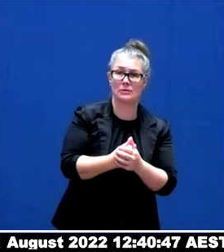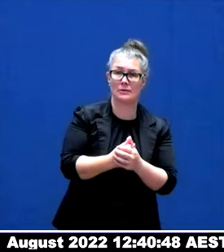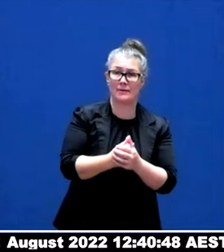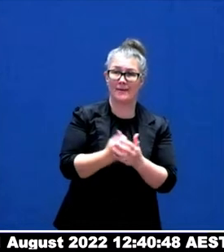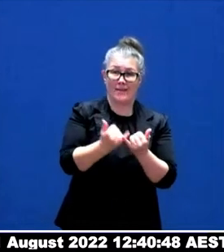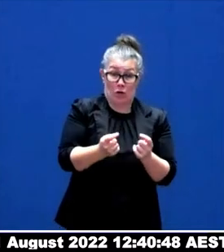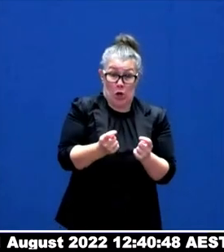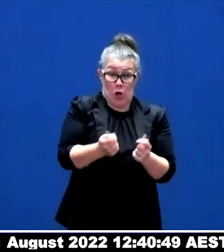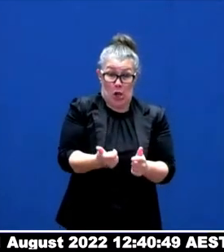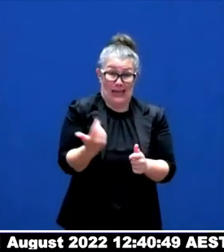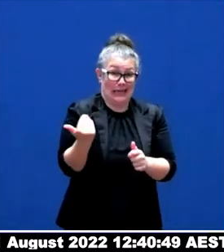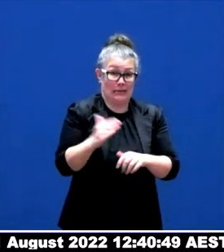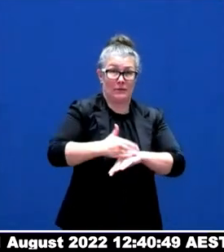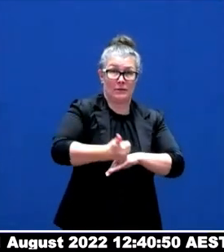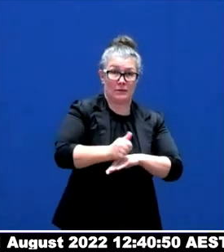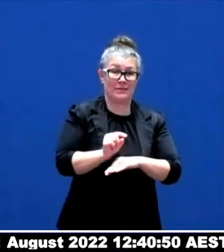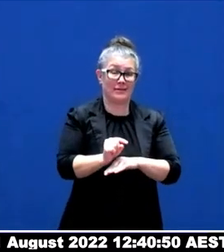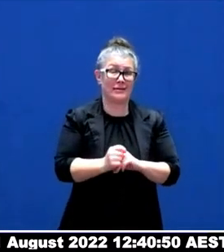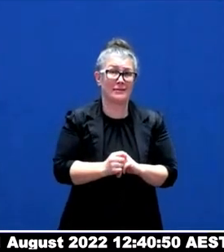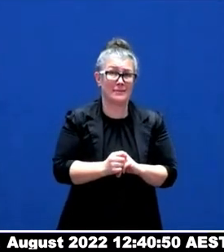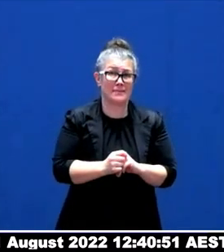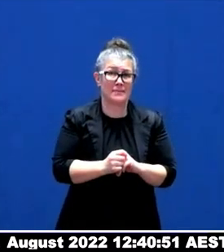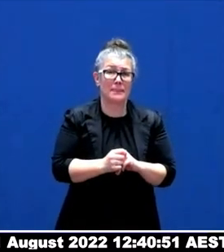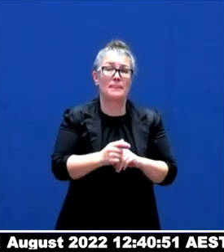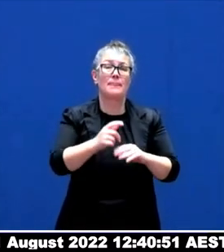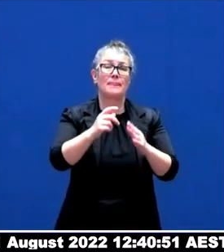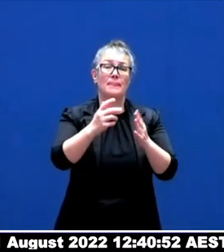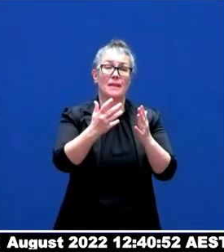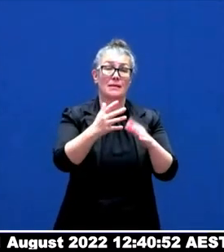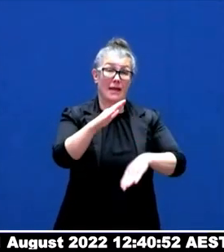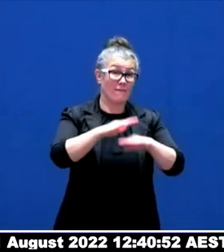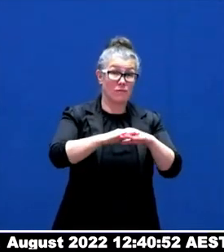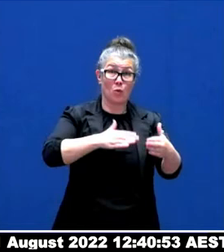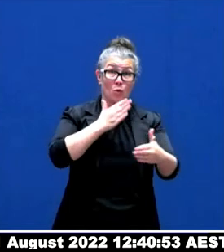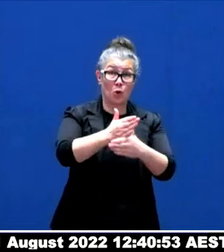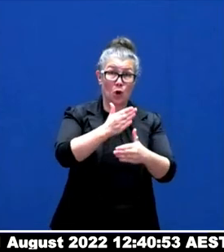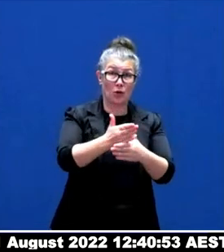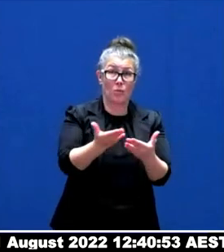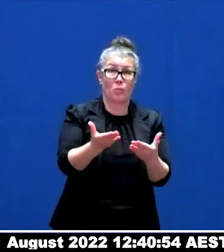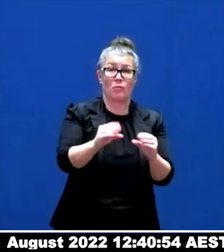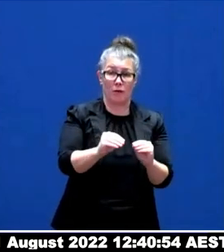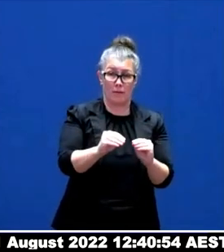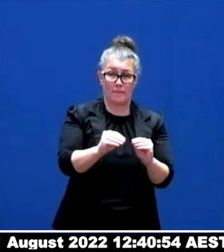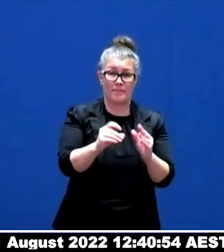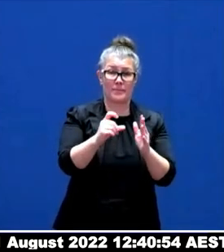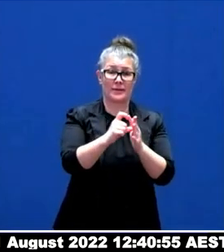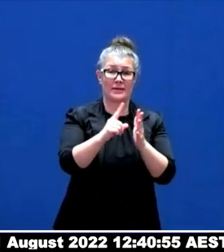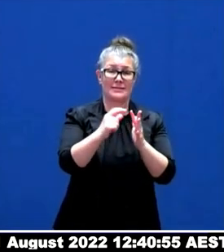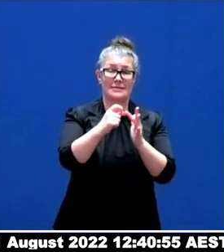So, although the whole program of work came from the deputy department heads meeting in